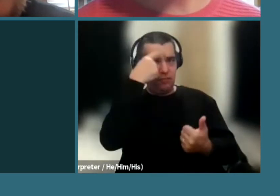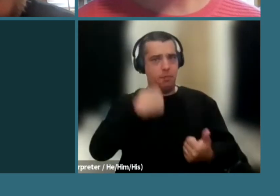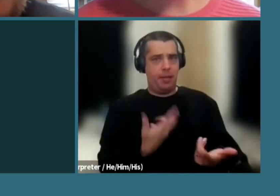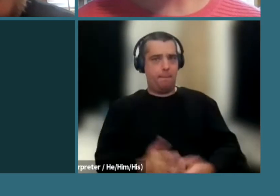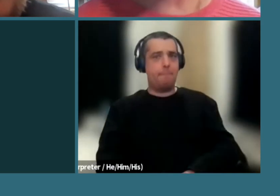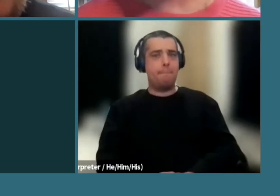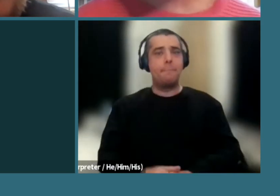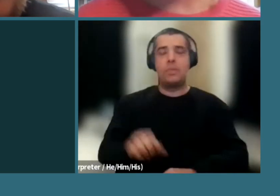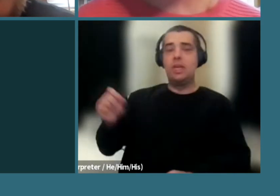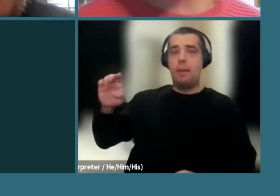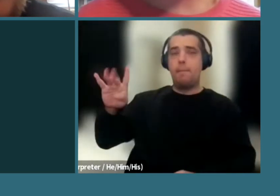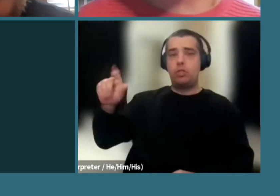(overlapping speaking)